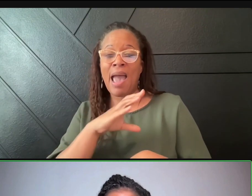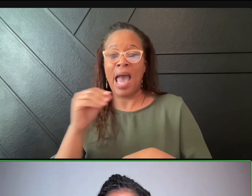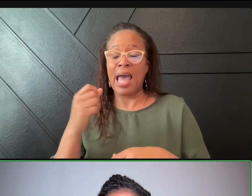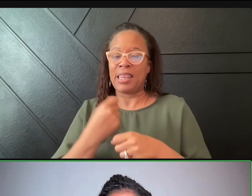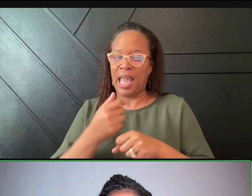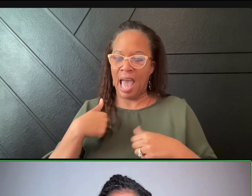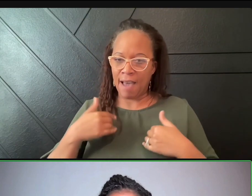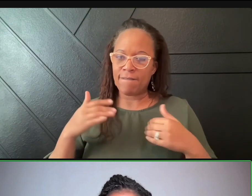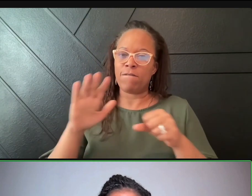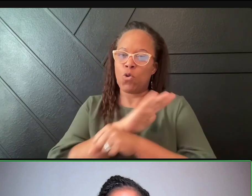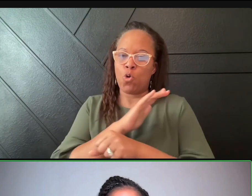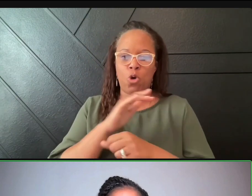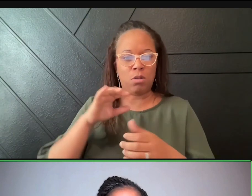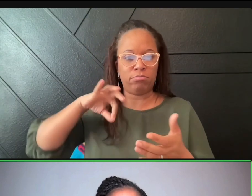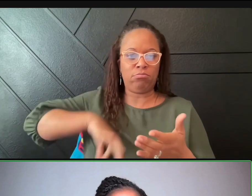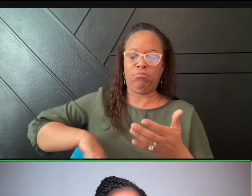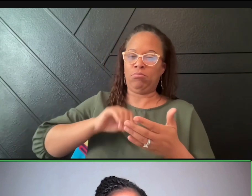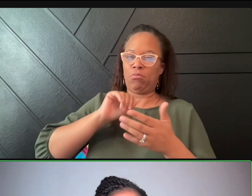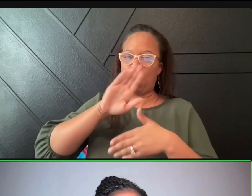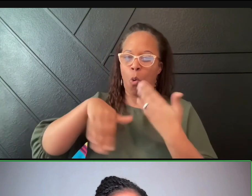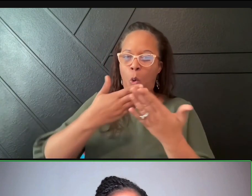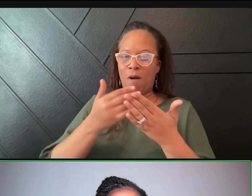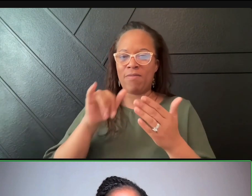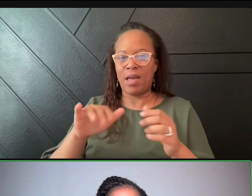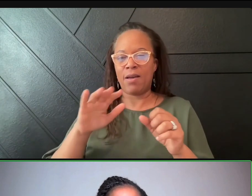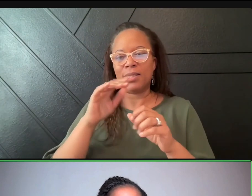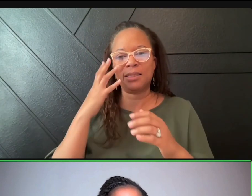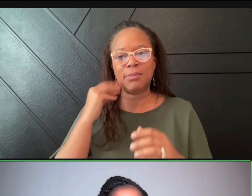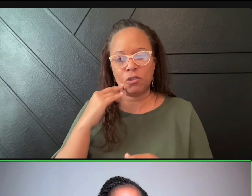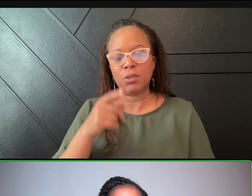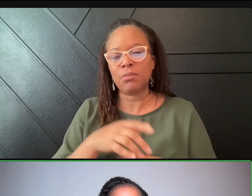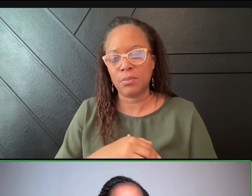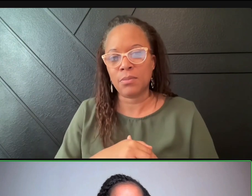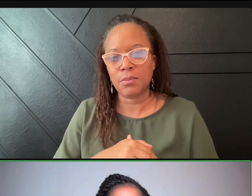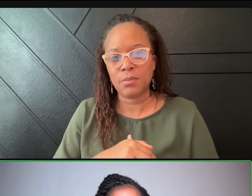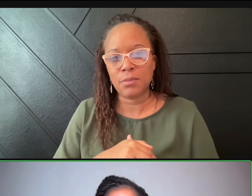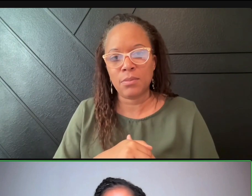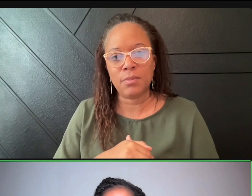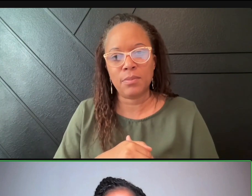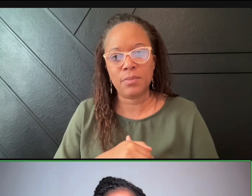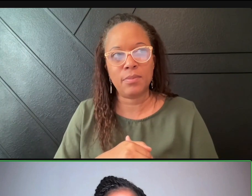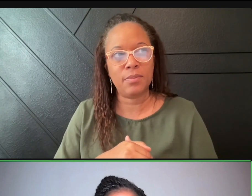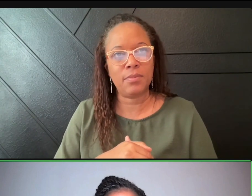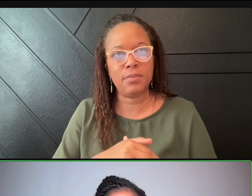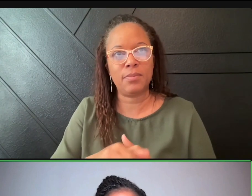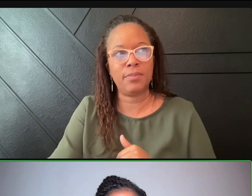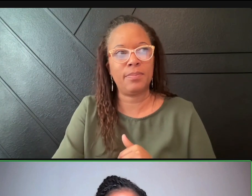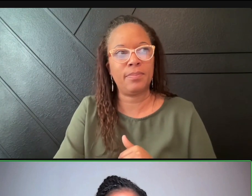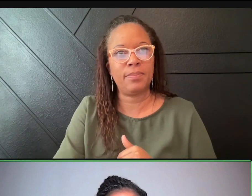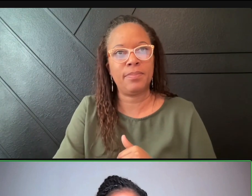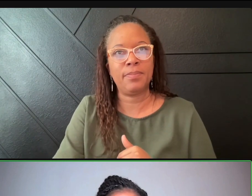as well as check in afterwards so you know exactly what's going. And they've had the full benefit of the experience.